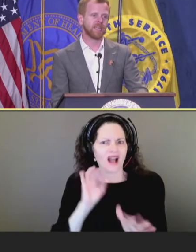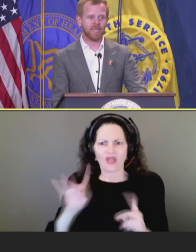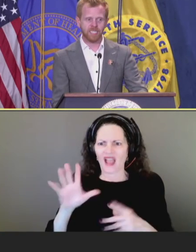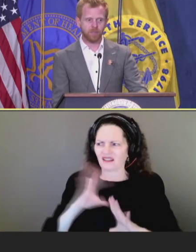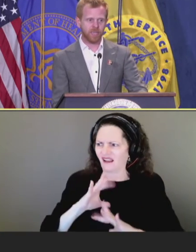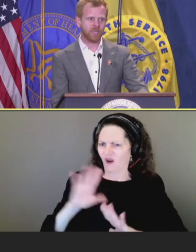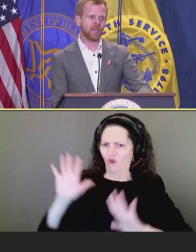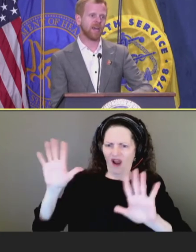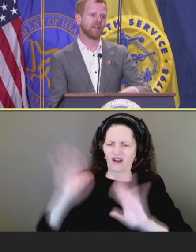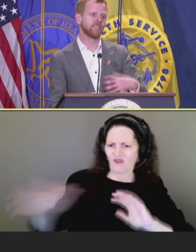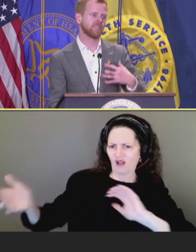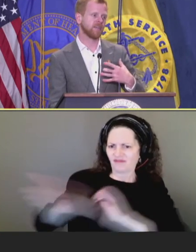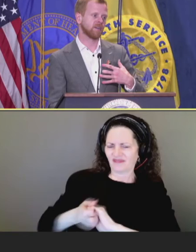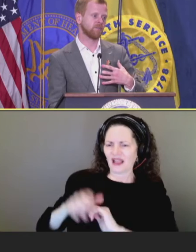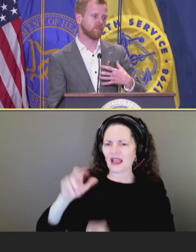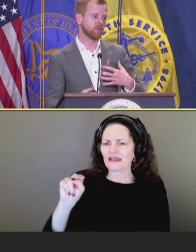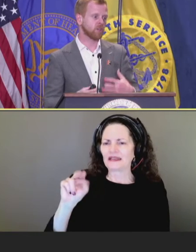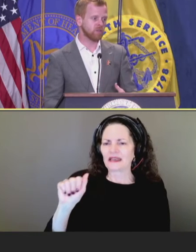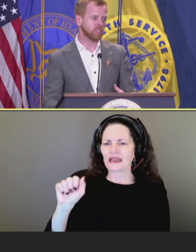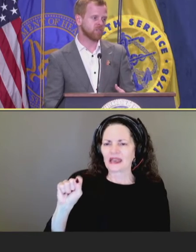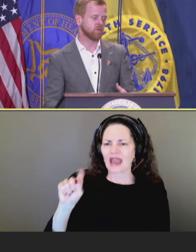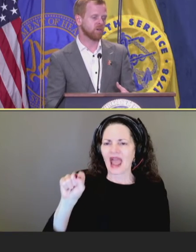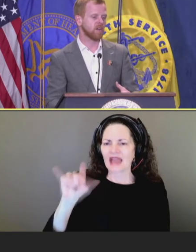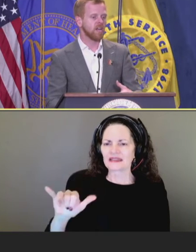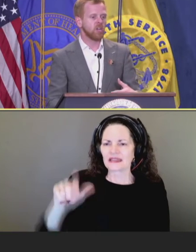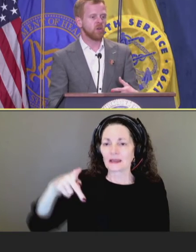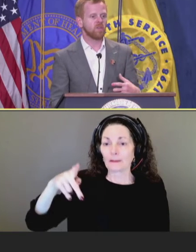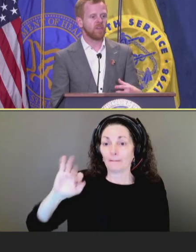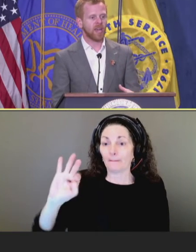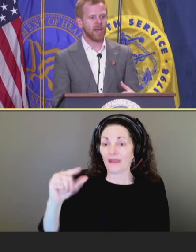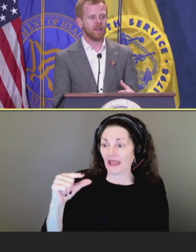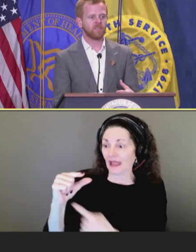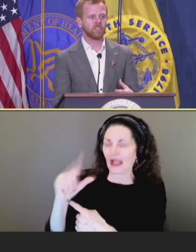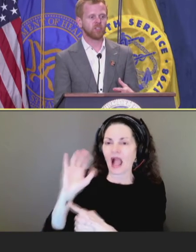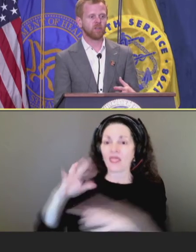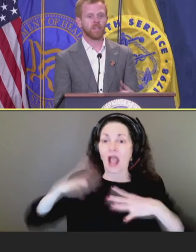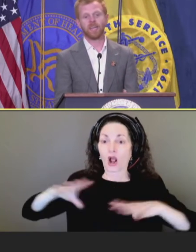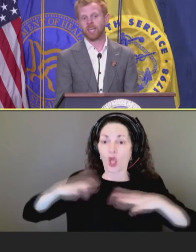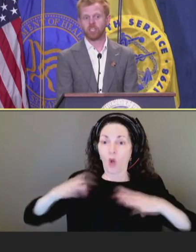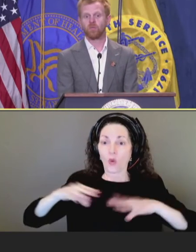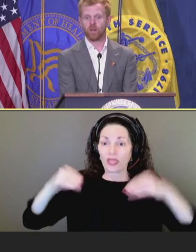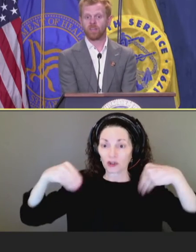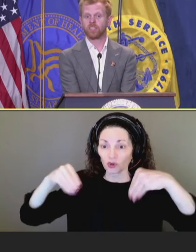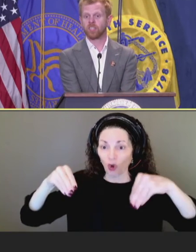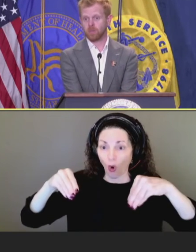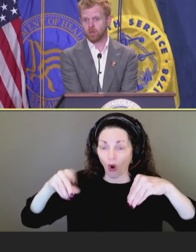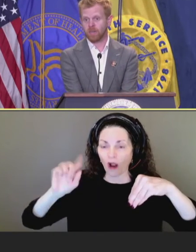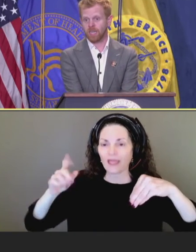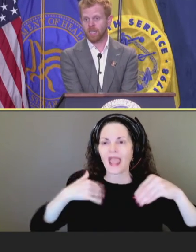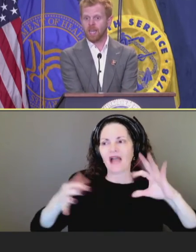Nasty Pig as the clothing store, you know, they have such a great connection with this community.